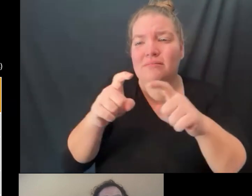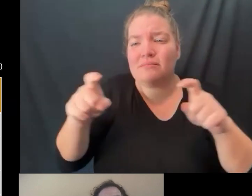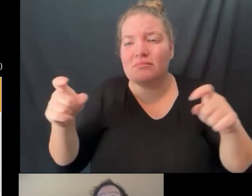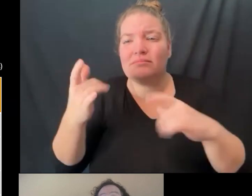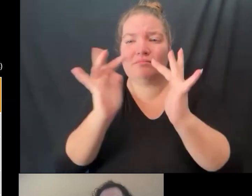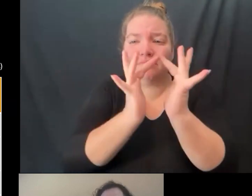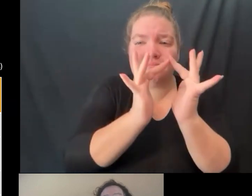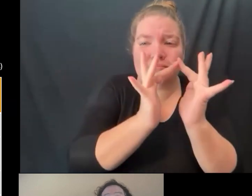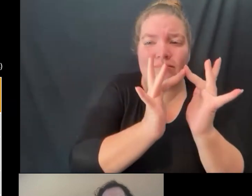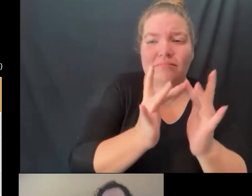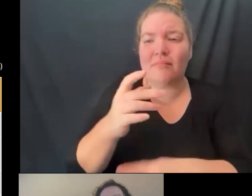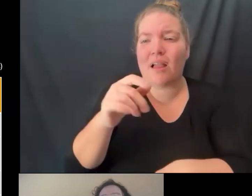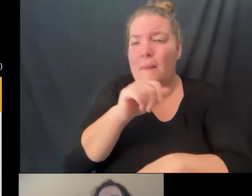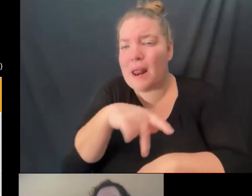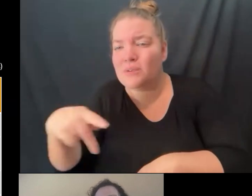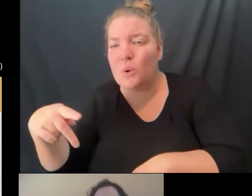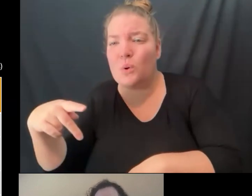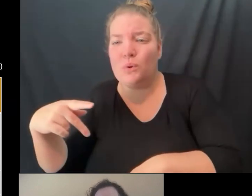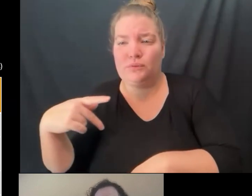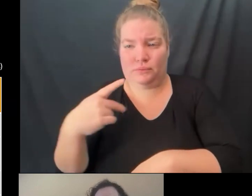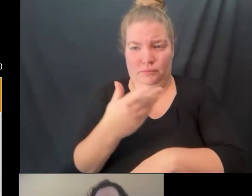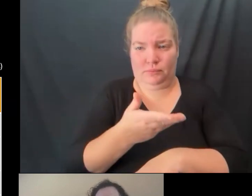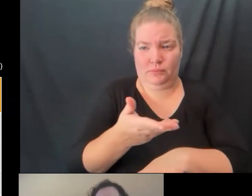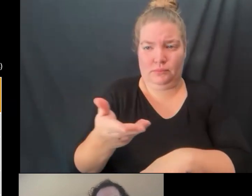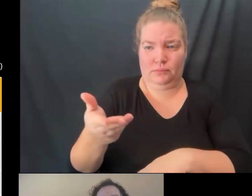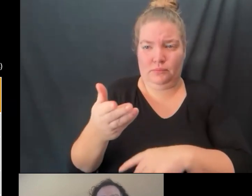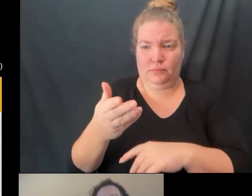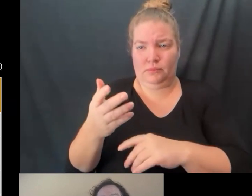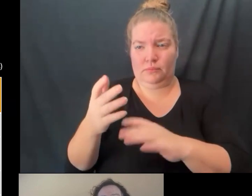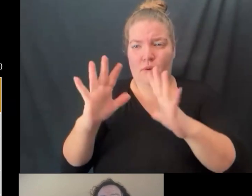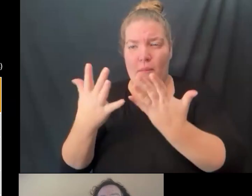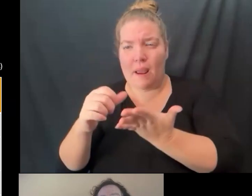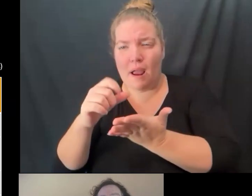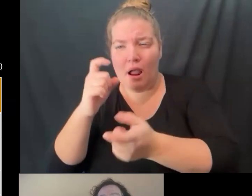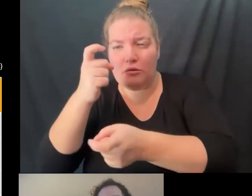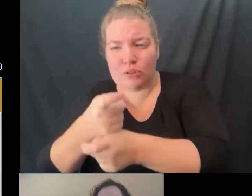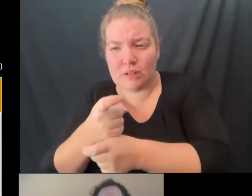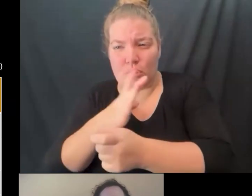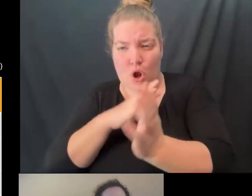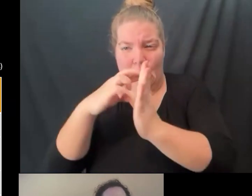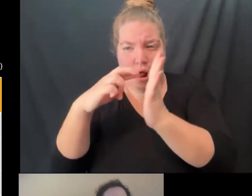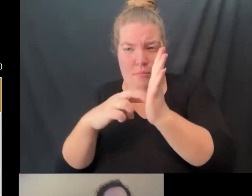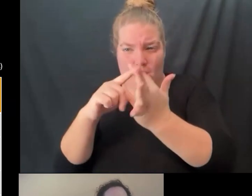for web pages, mobile apps, and digital documents, and you have to start buying them a certain way.